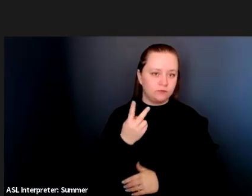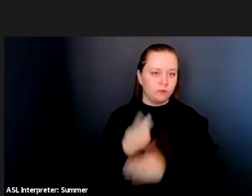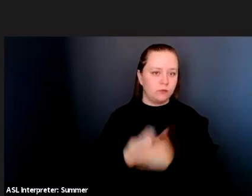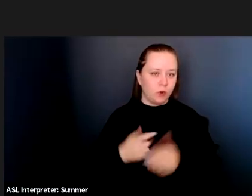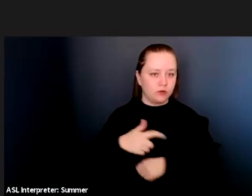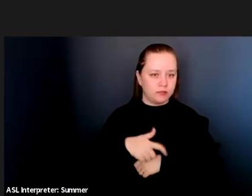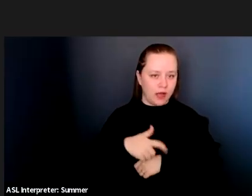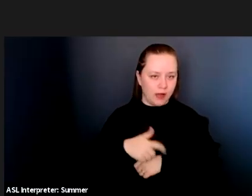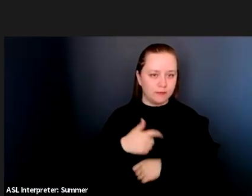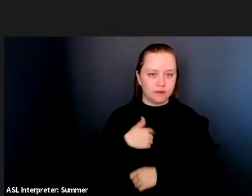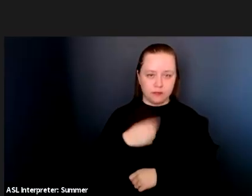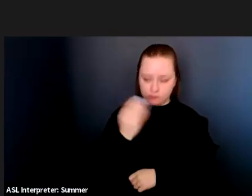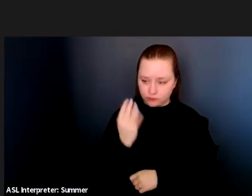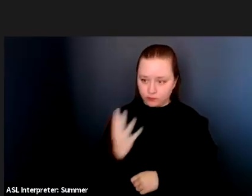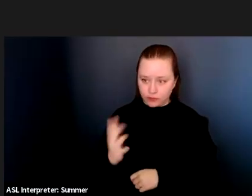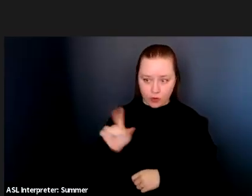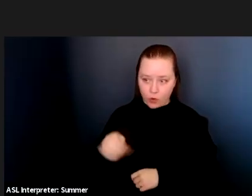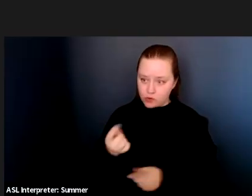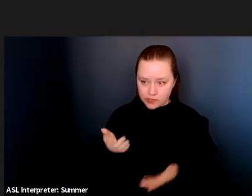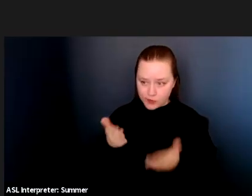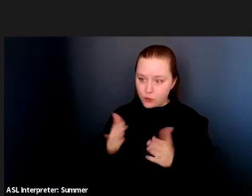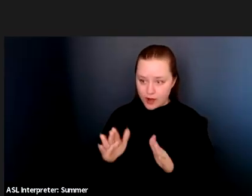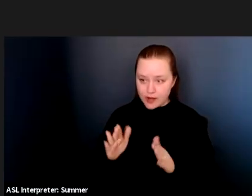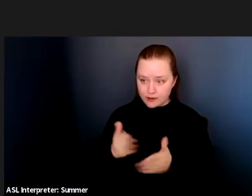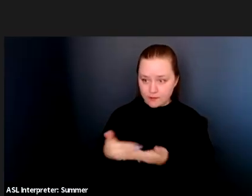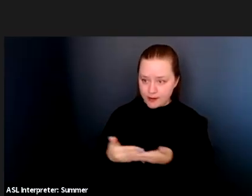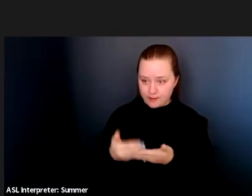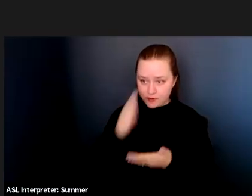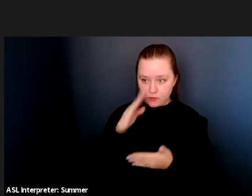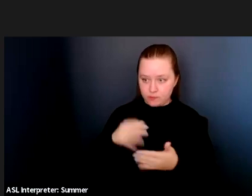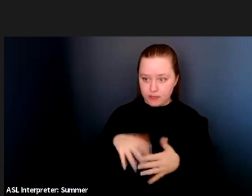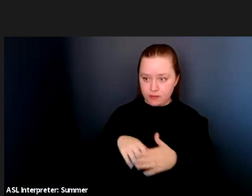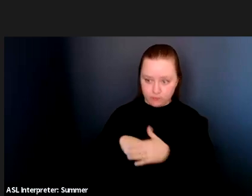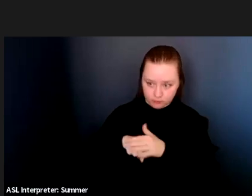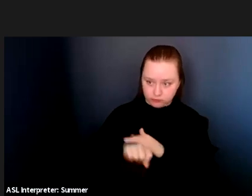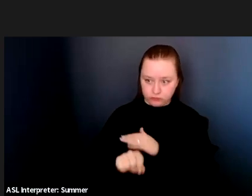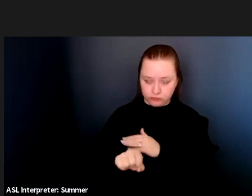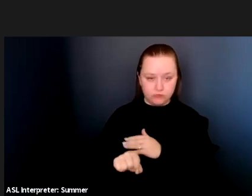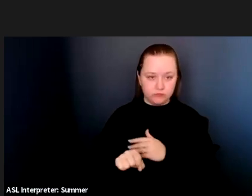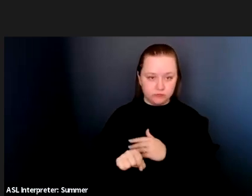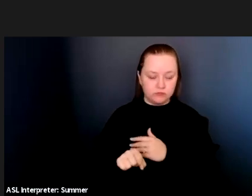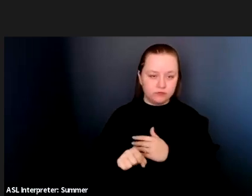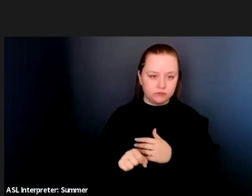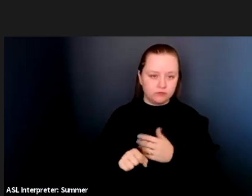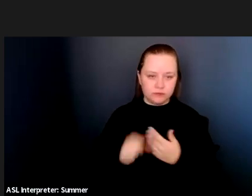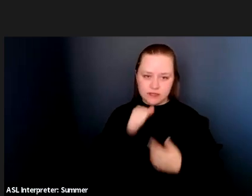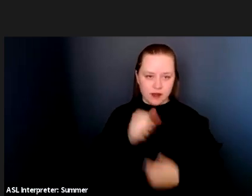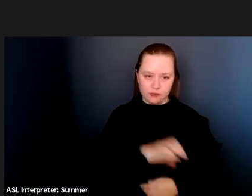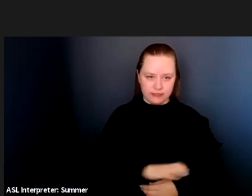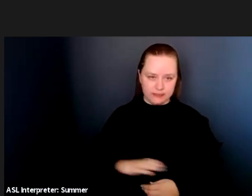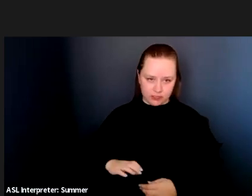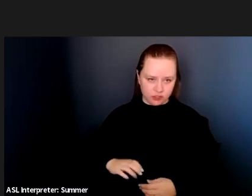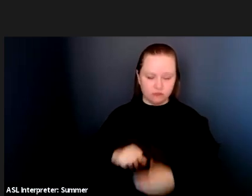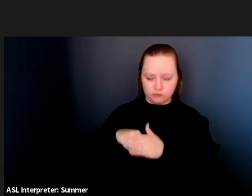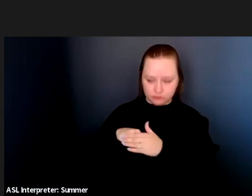the baby was leaving my body was through my abdomen. However, at close to 10:00